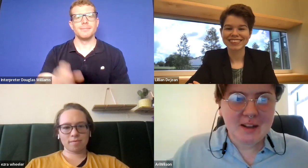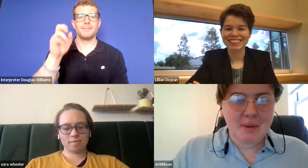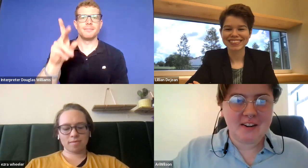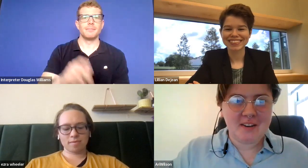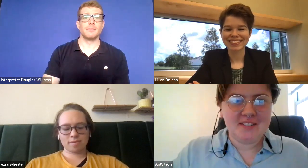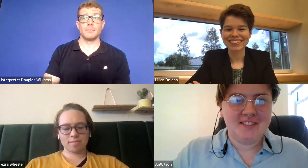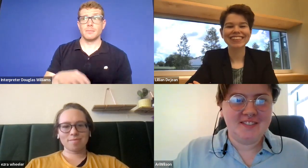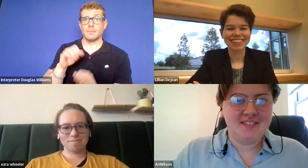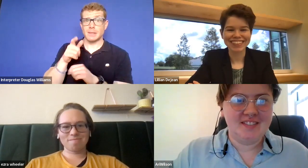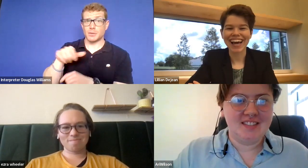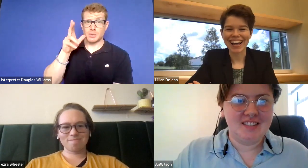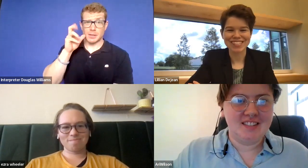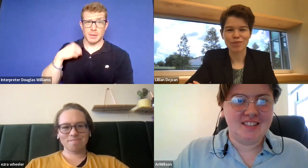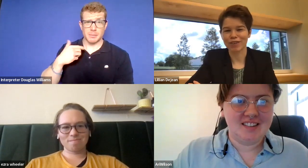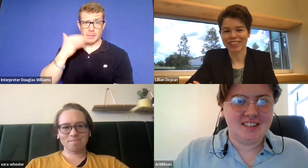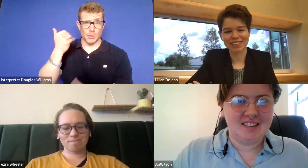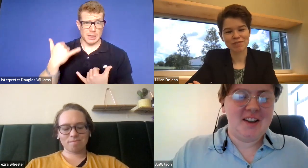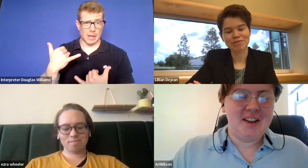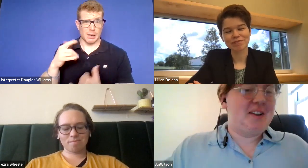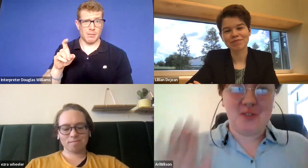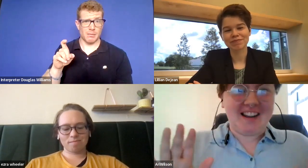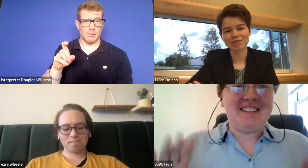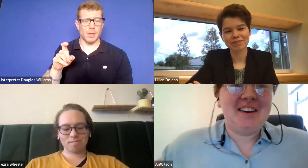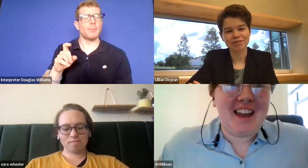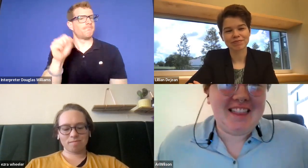Can you hear me a little better now. Yes, you're perfect great Okay, thank you.